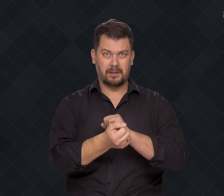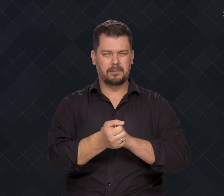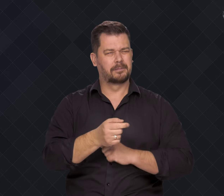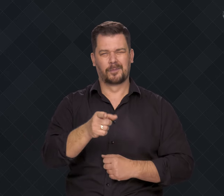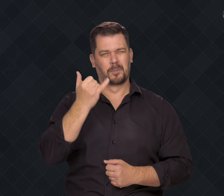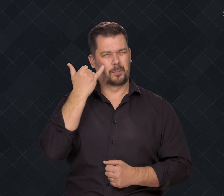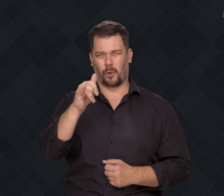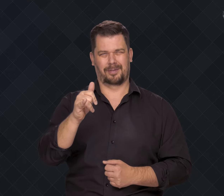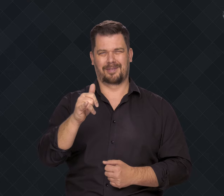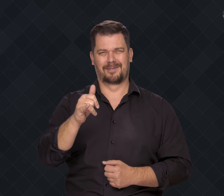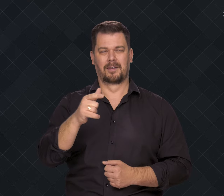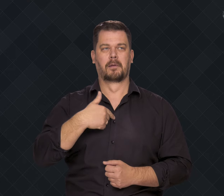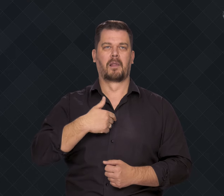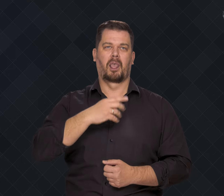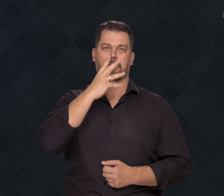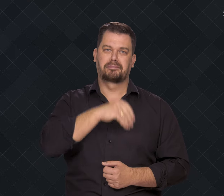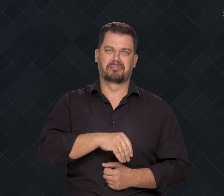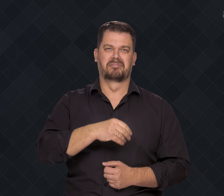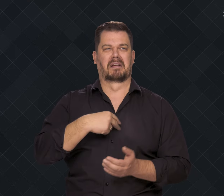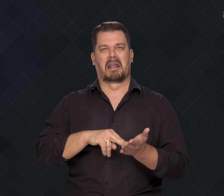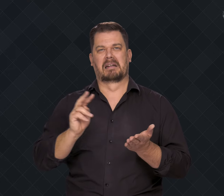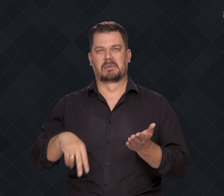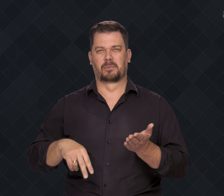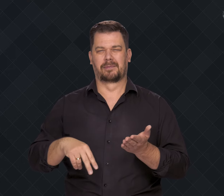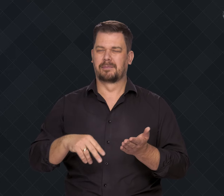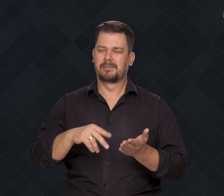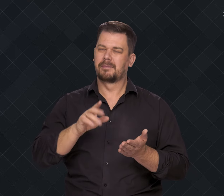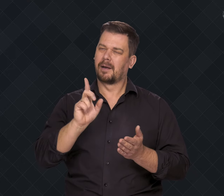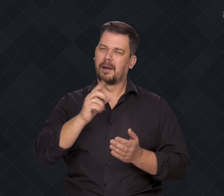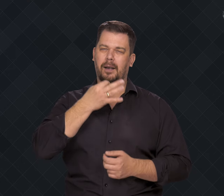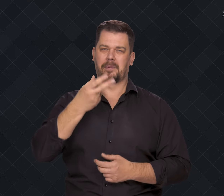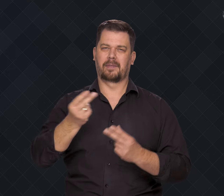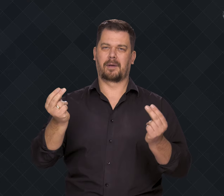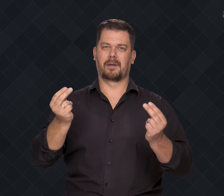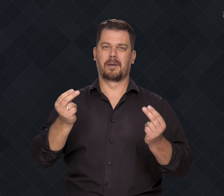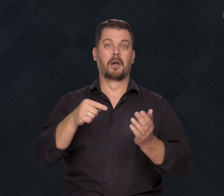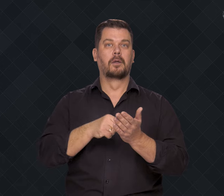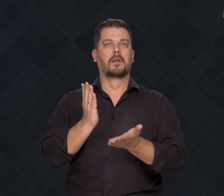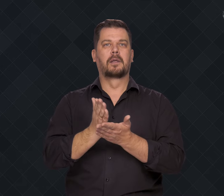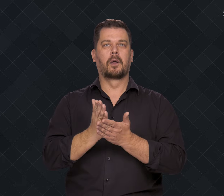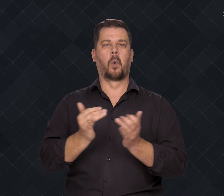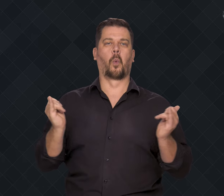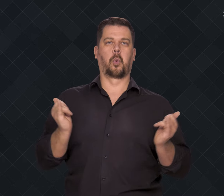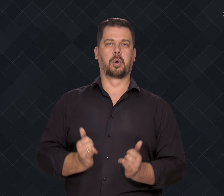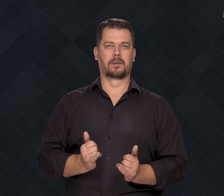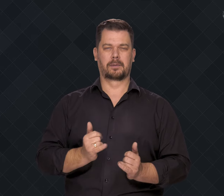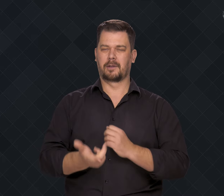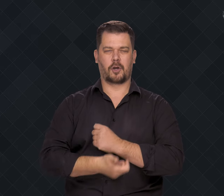you will certainly make mistakes and become discouraged, give up. Remember that it's not just about shedding a few kilograms